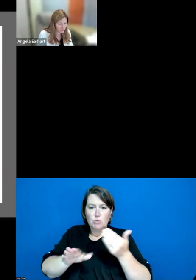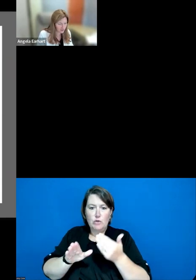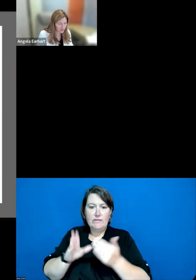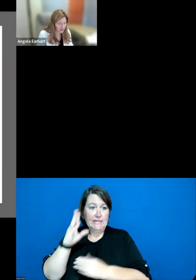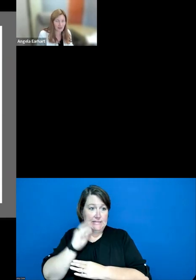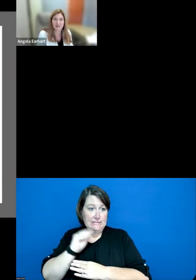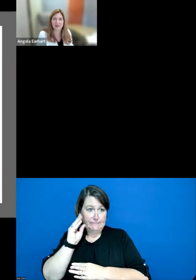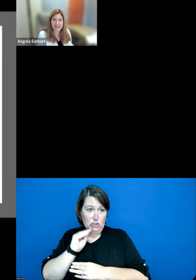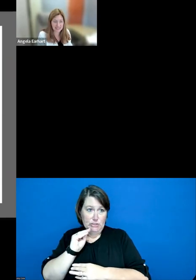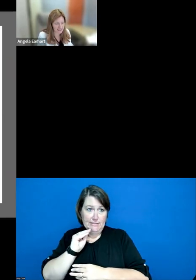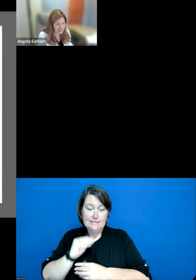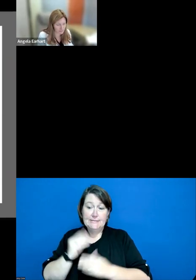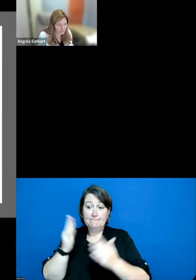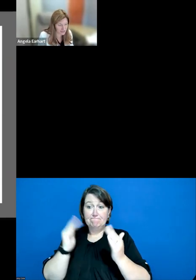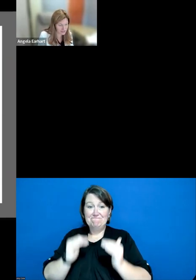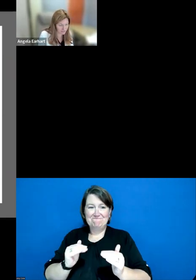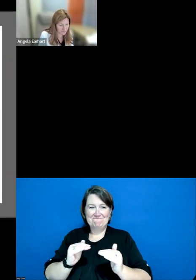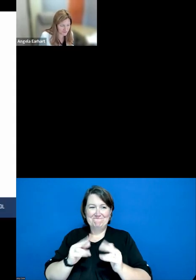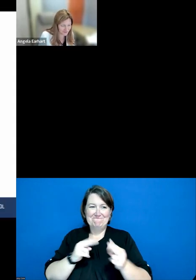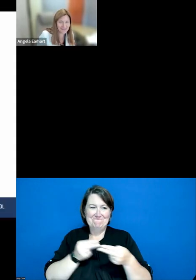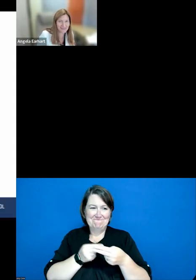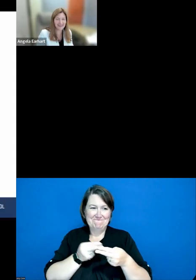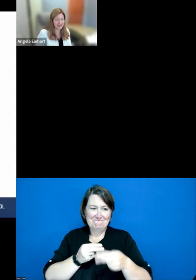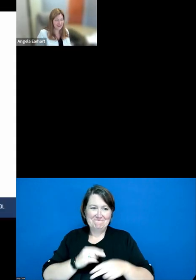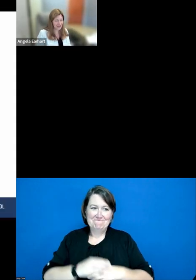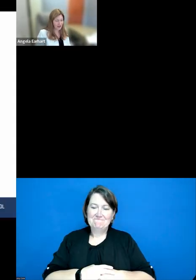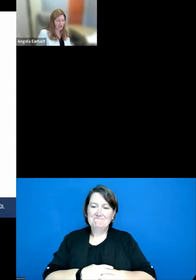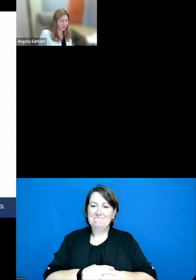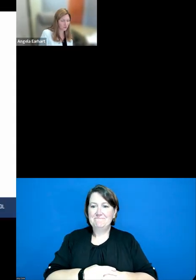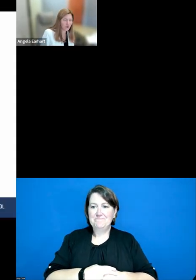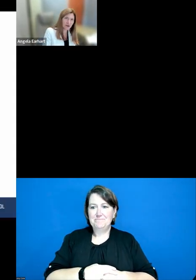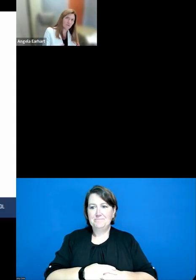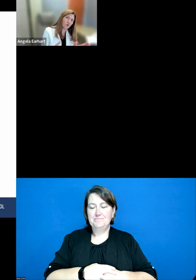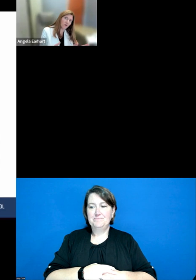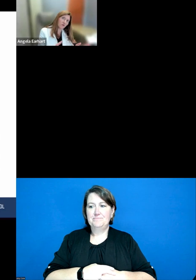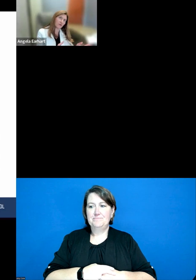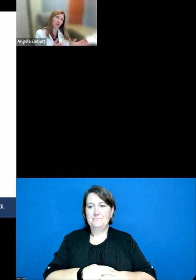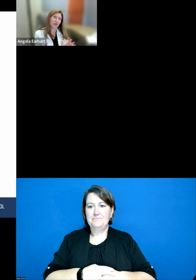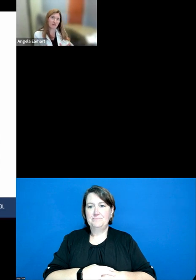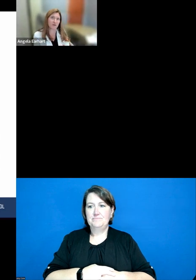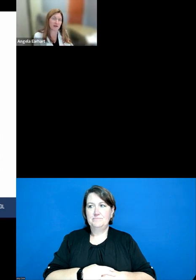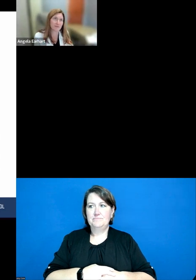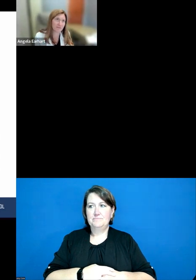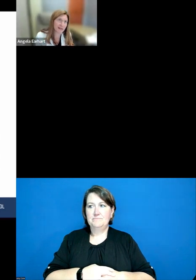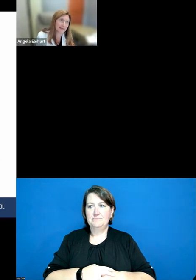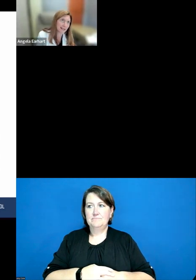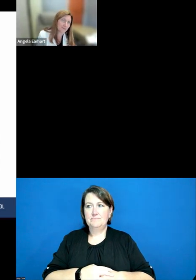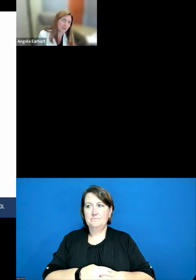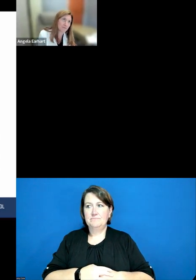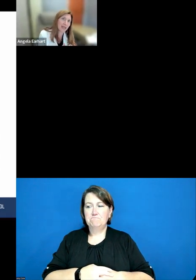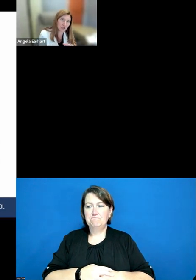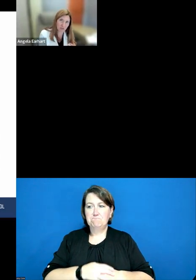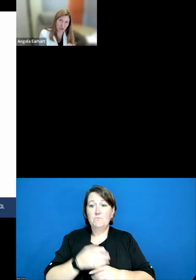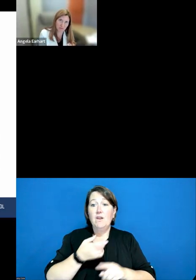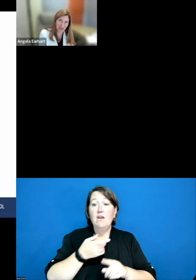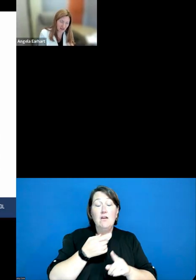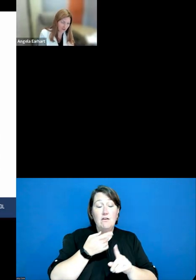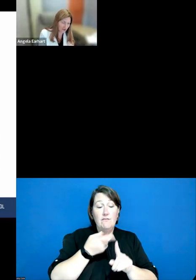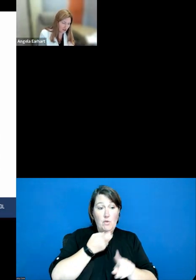Next slide, please. So we want to move shift from the patient perspective